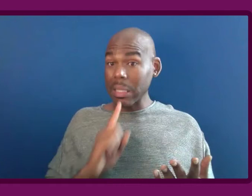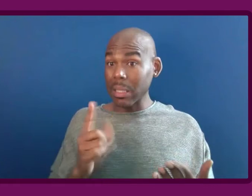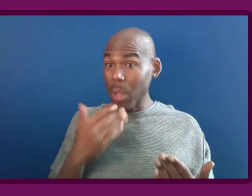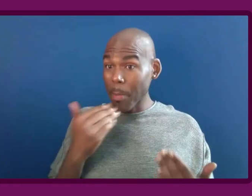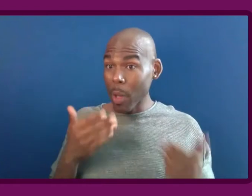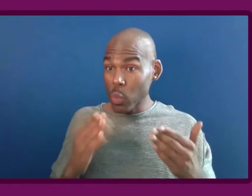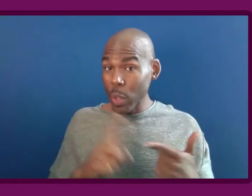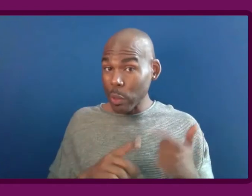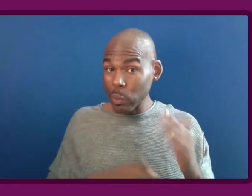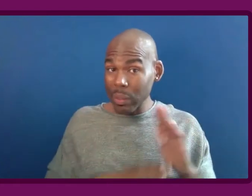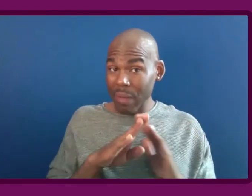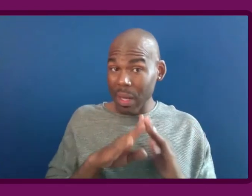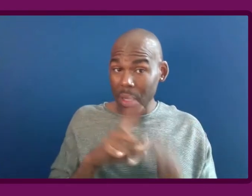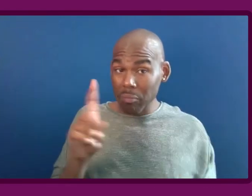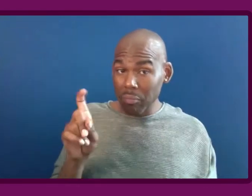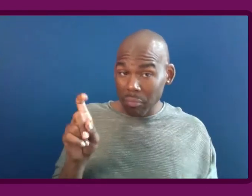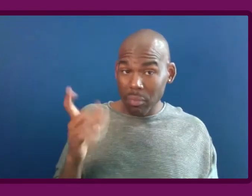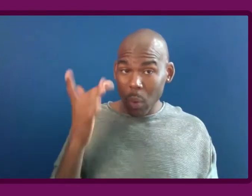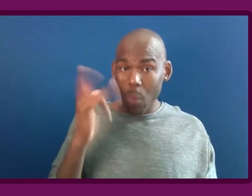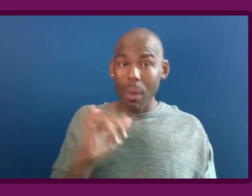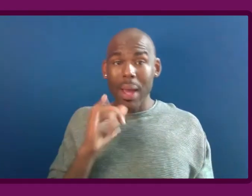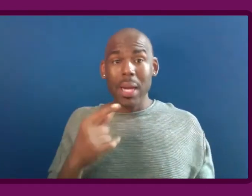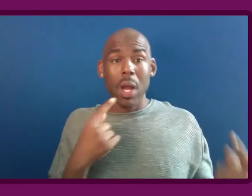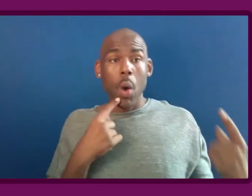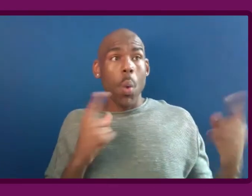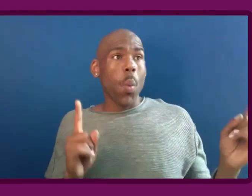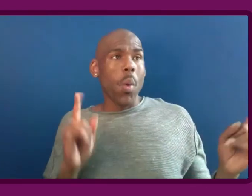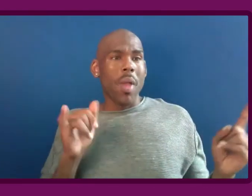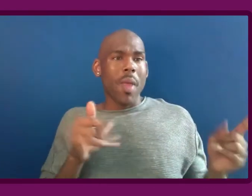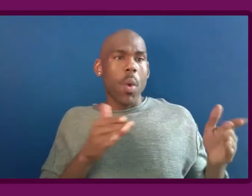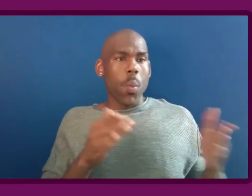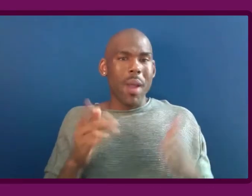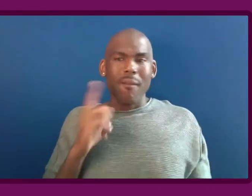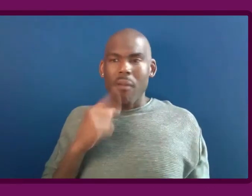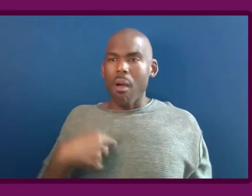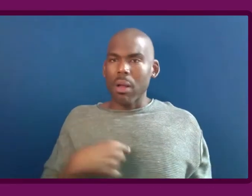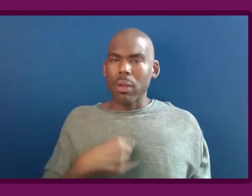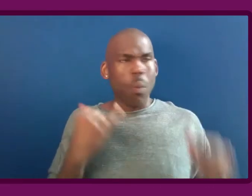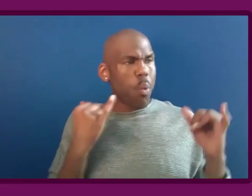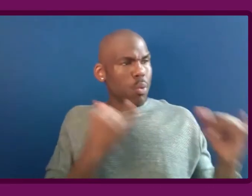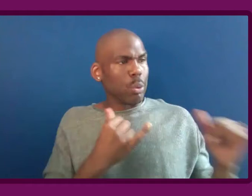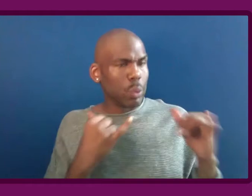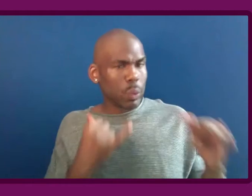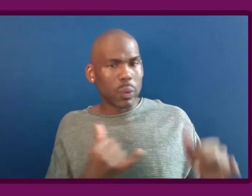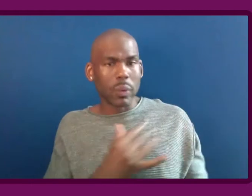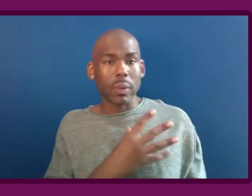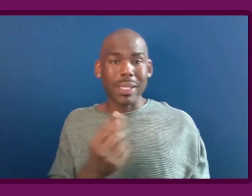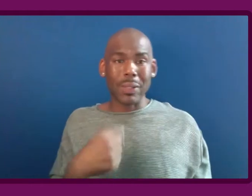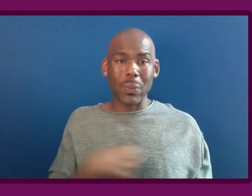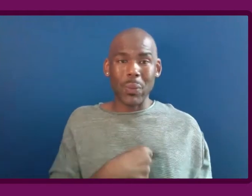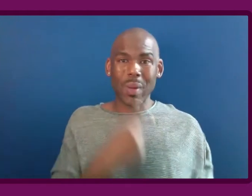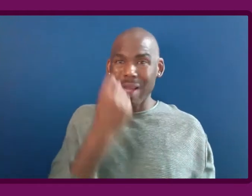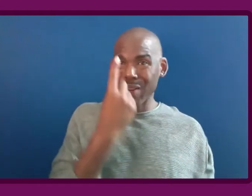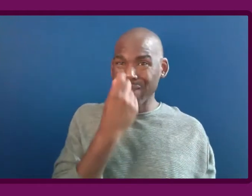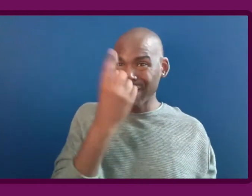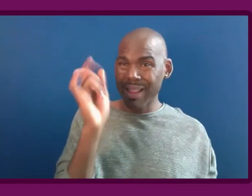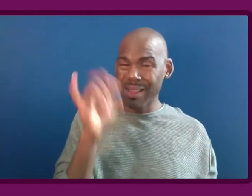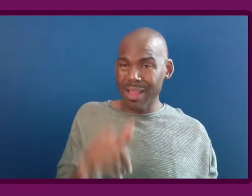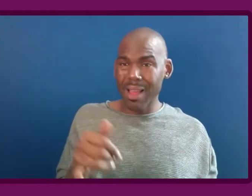is this the best way to develop them? Why doesn't it work that way for us, also? We understand that.